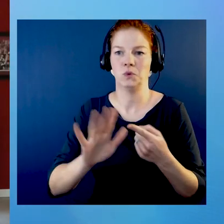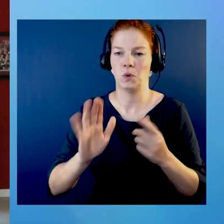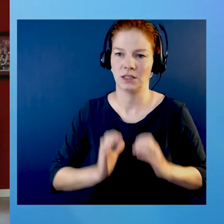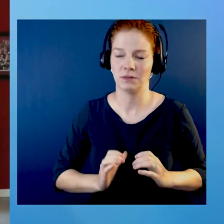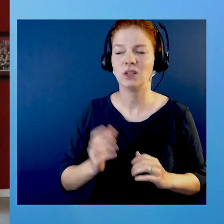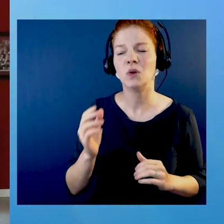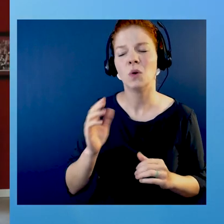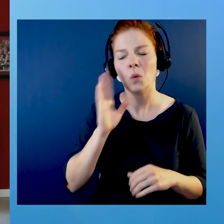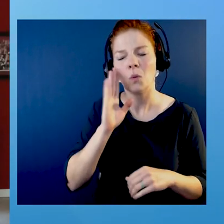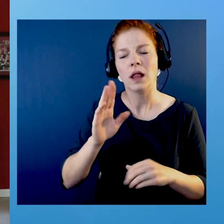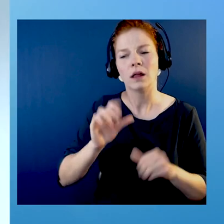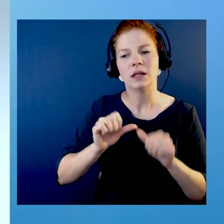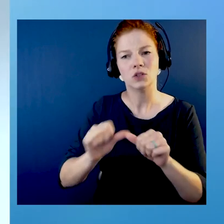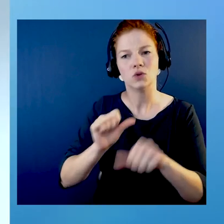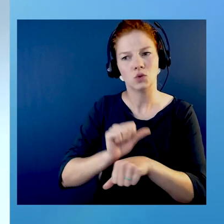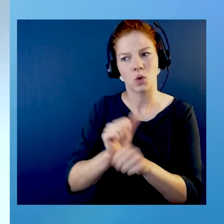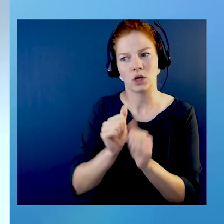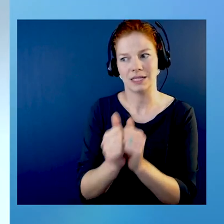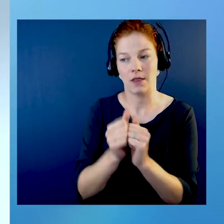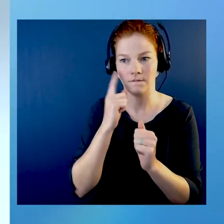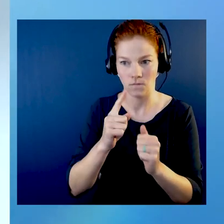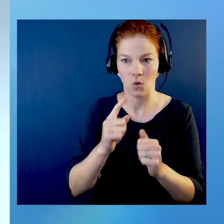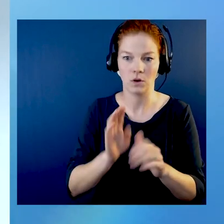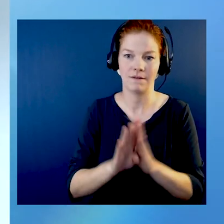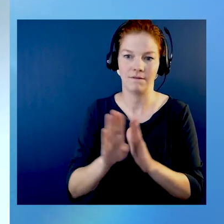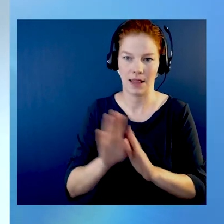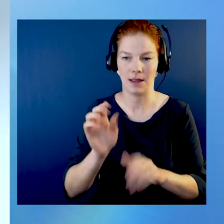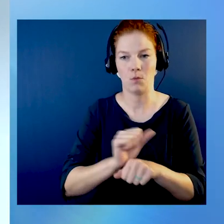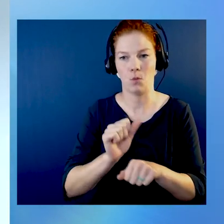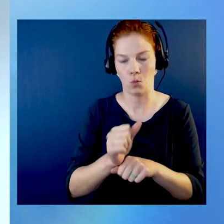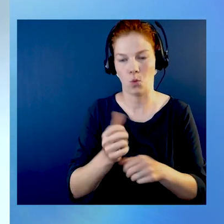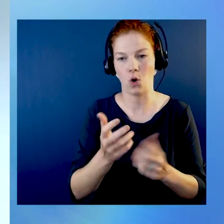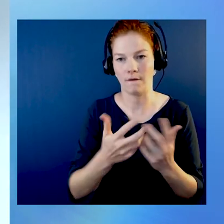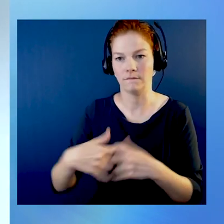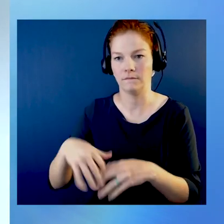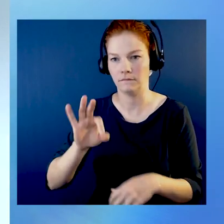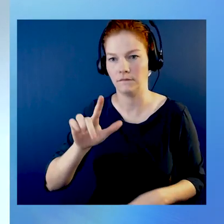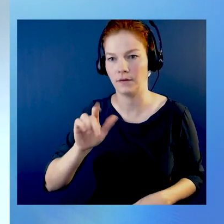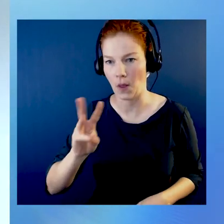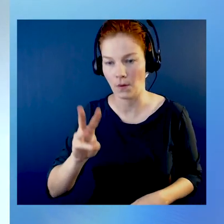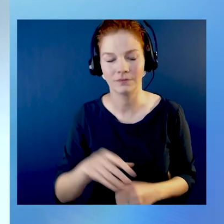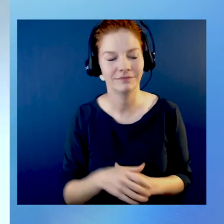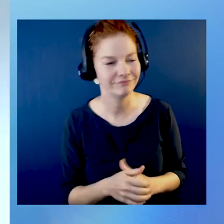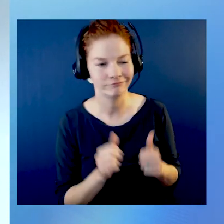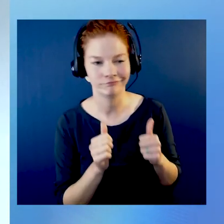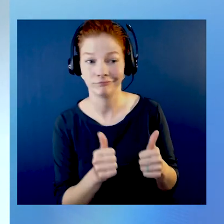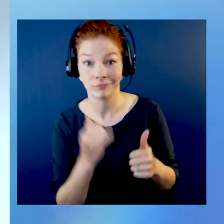the future to develop these workloads. Thanks Steve. If you want to learn more about Unreal Engine or how it works with